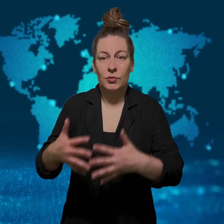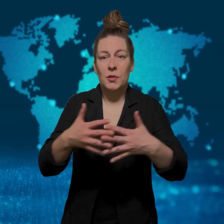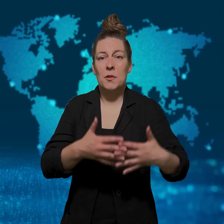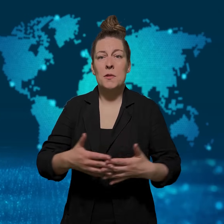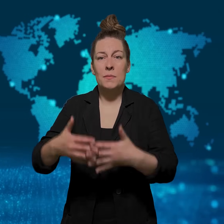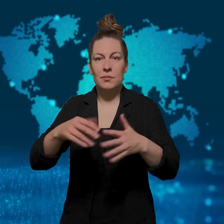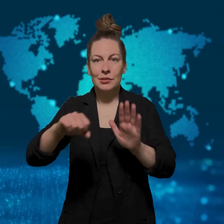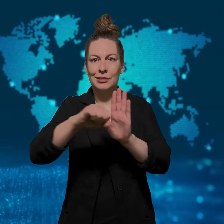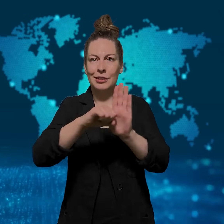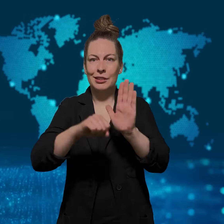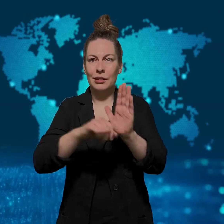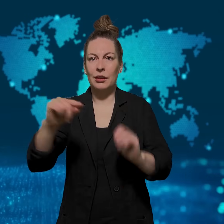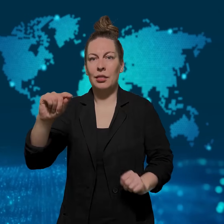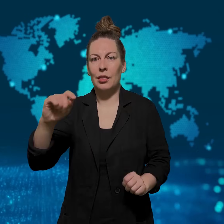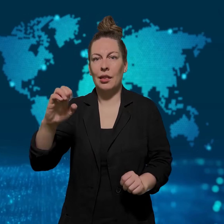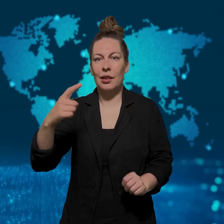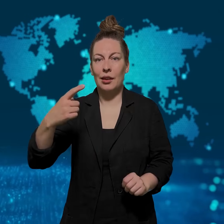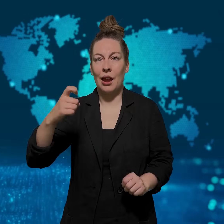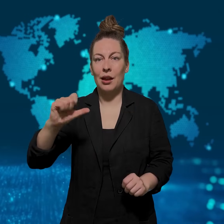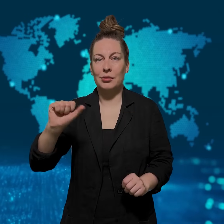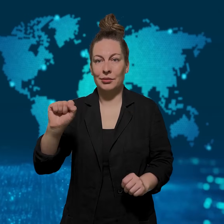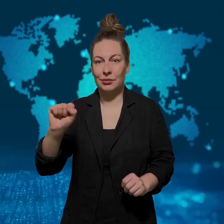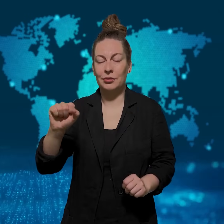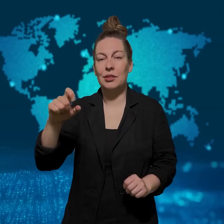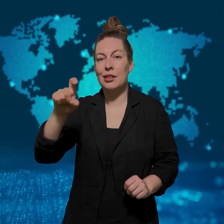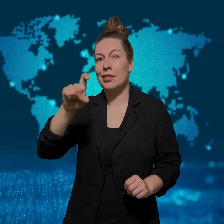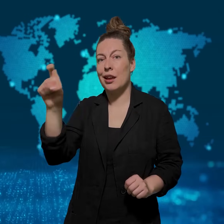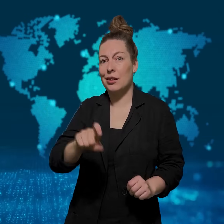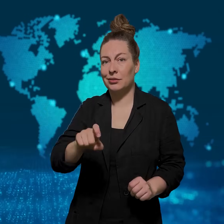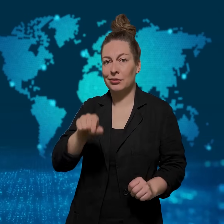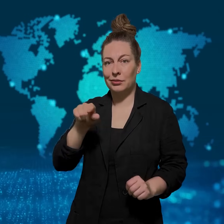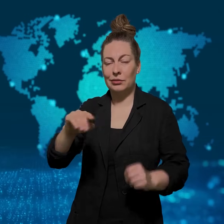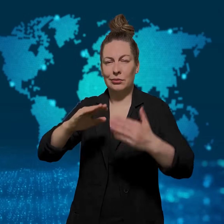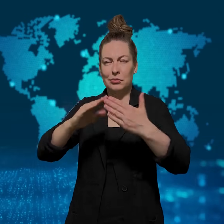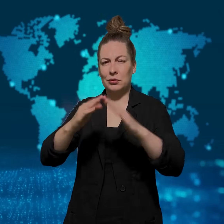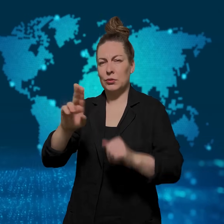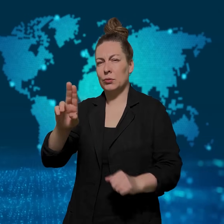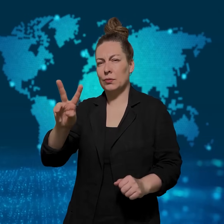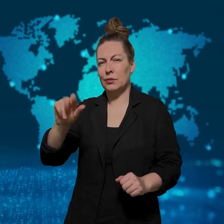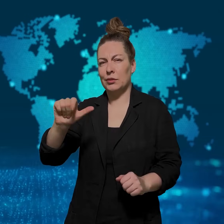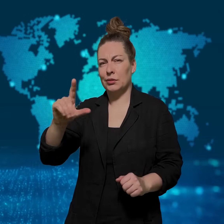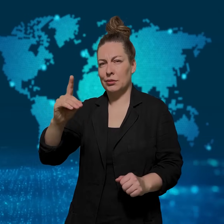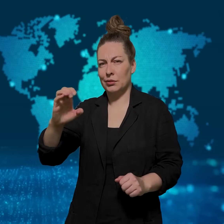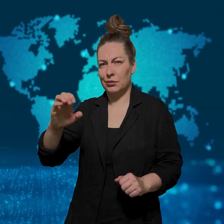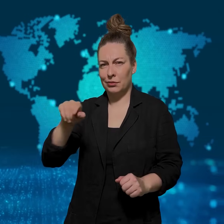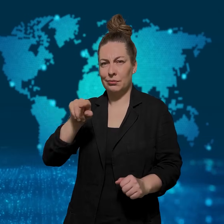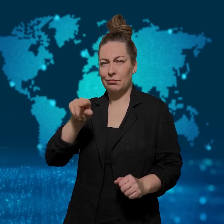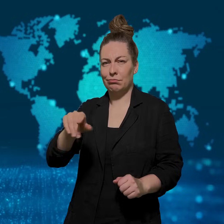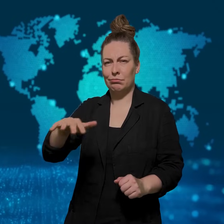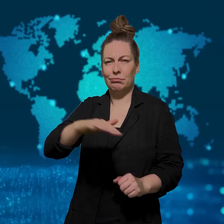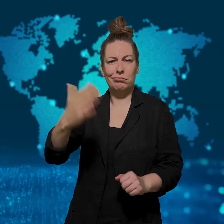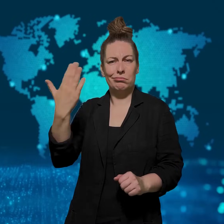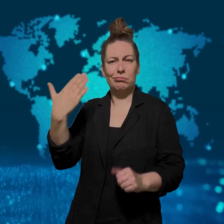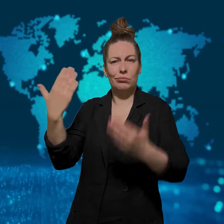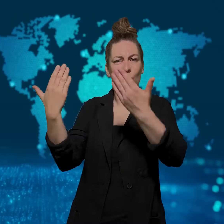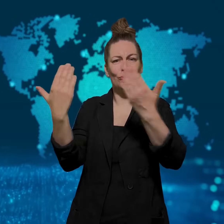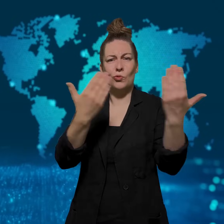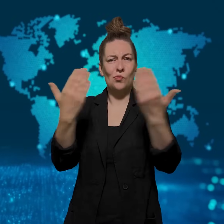[MONIKA]: Families of victims of a school shooting received